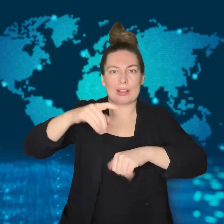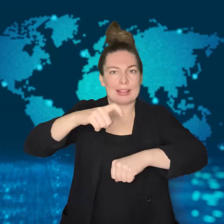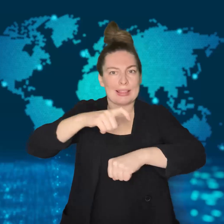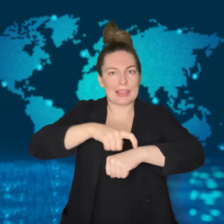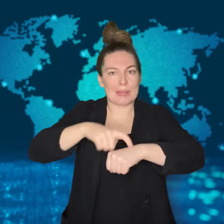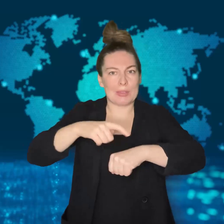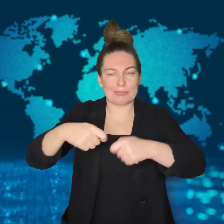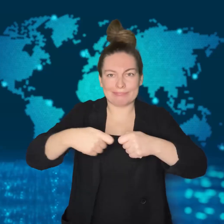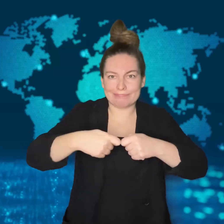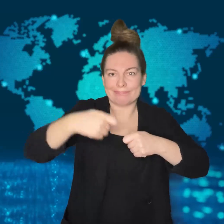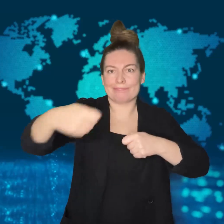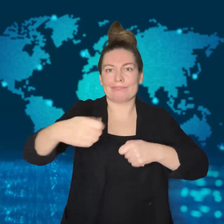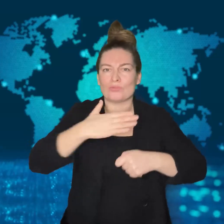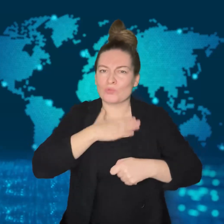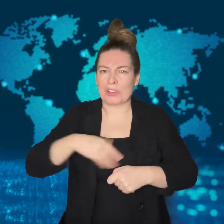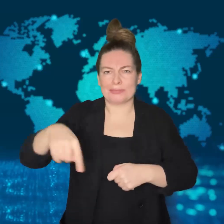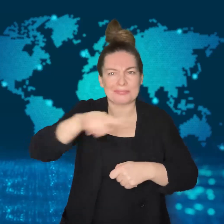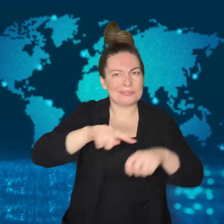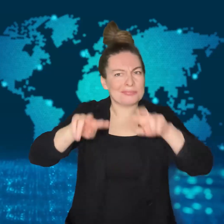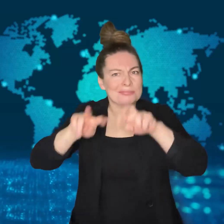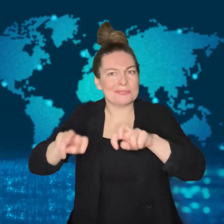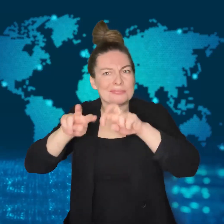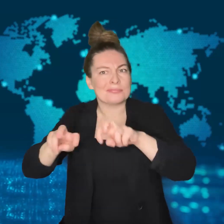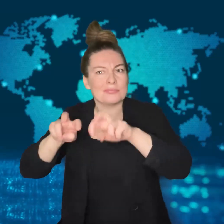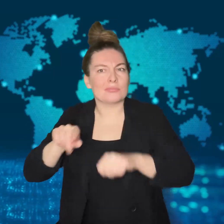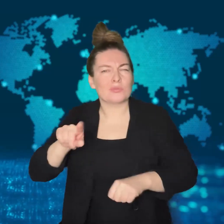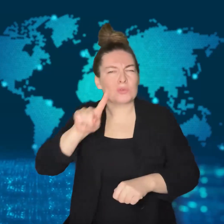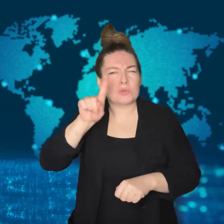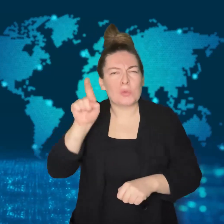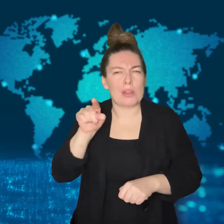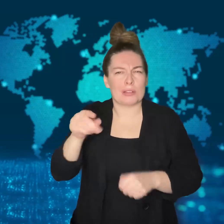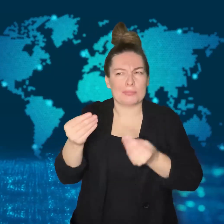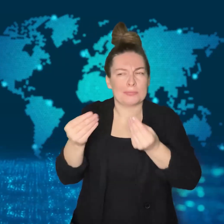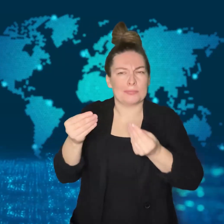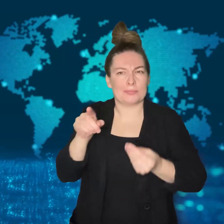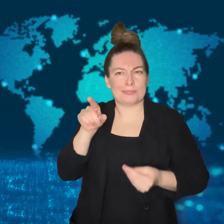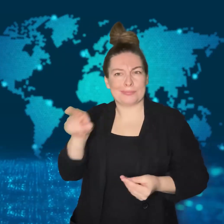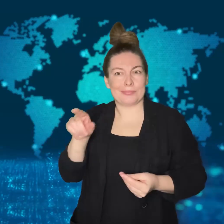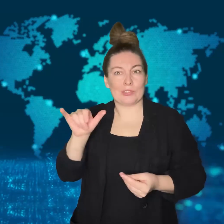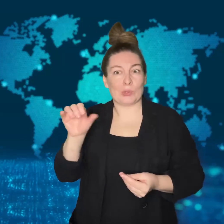but this would not be true in the case of